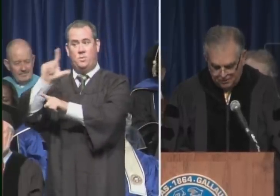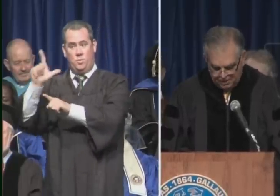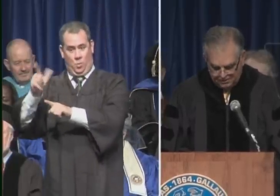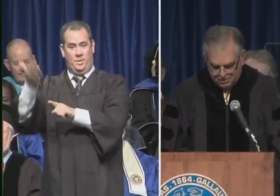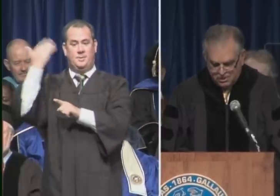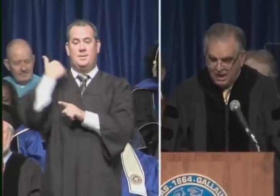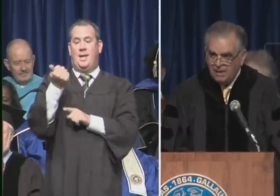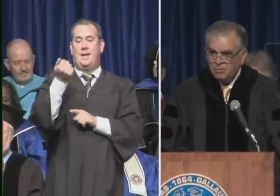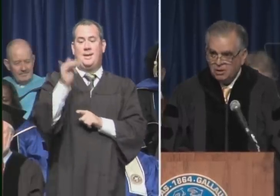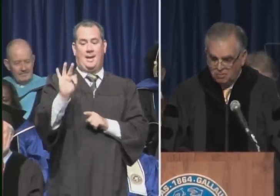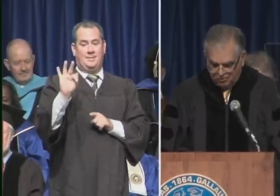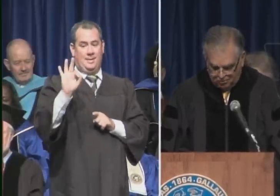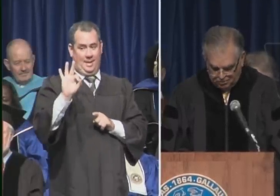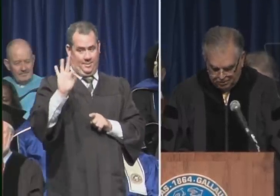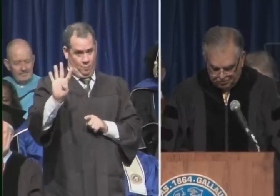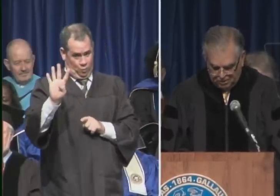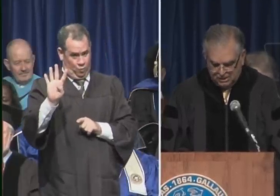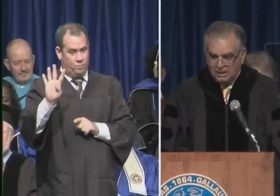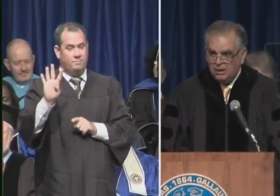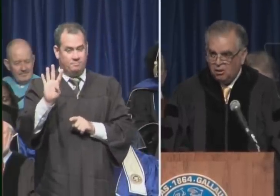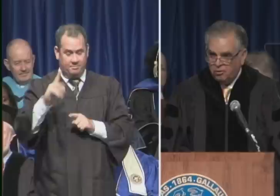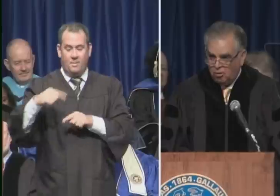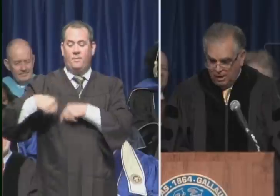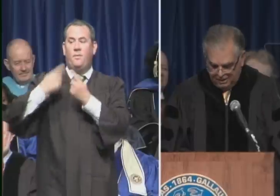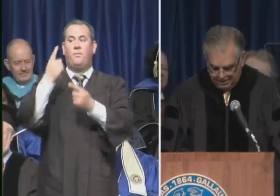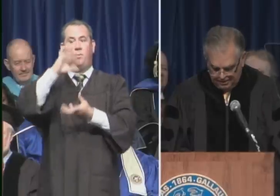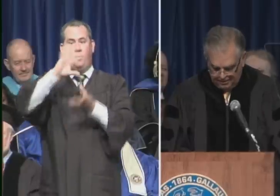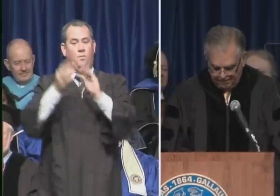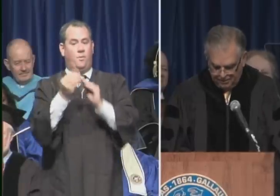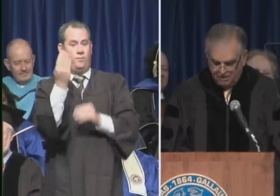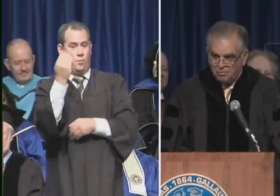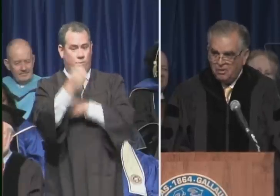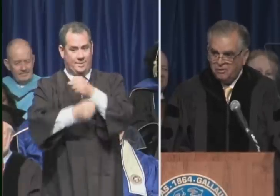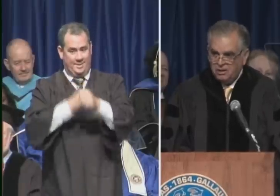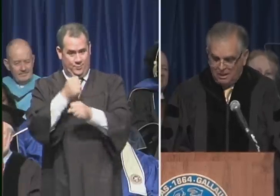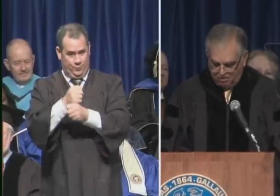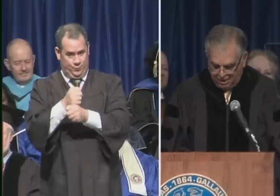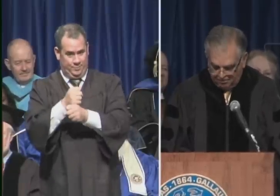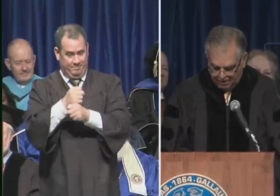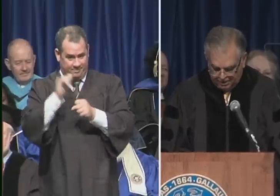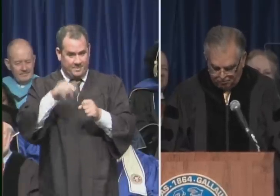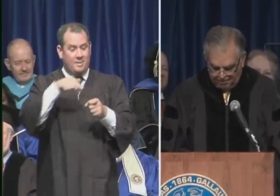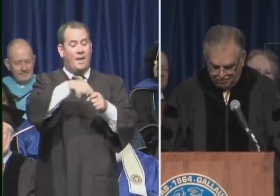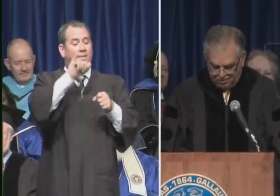the same congressional district in Illinois that President Abraham Lincoln represented